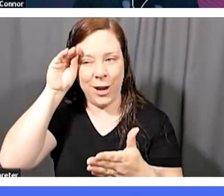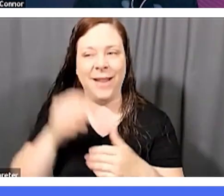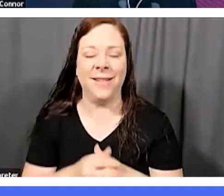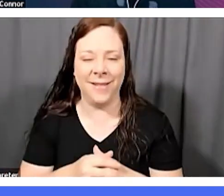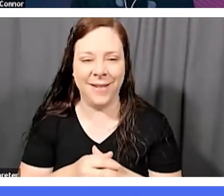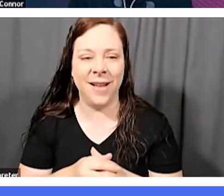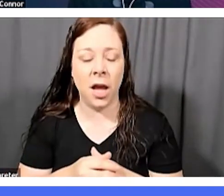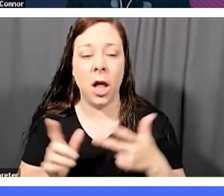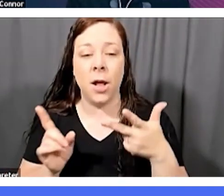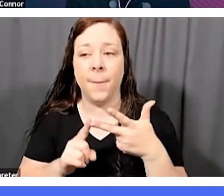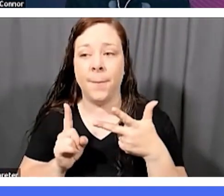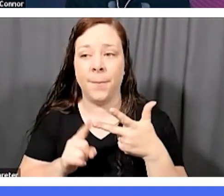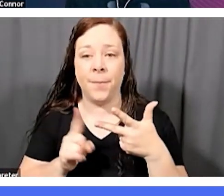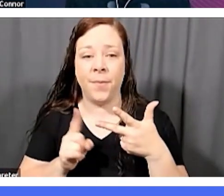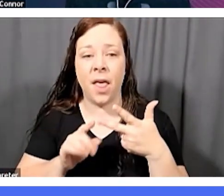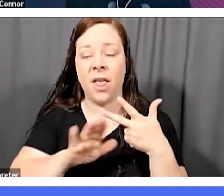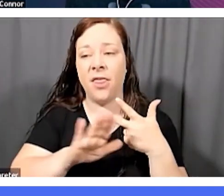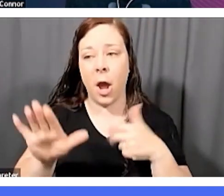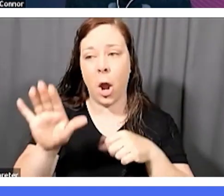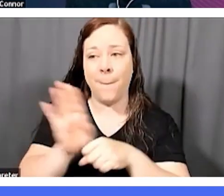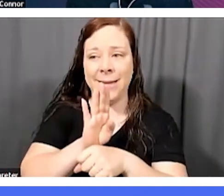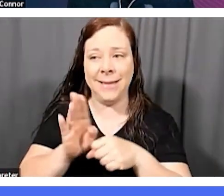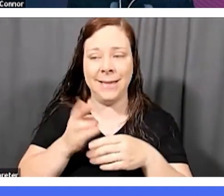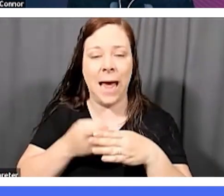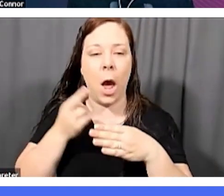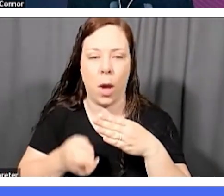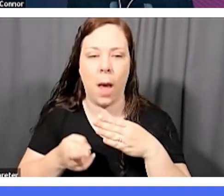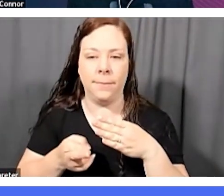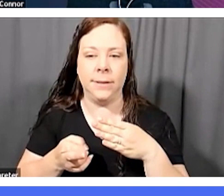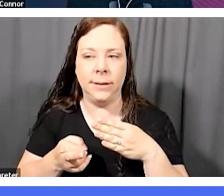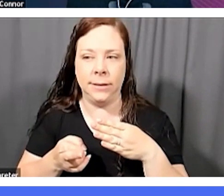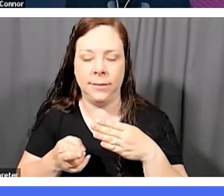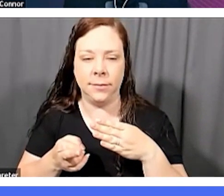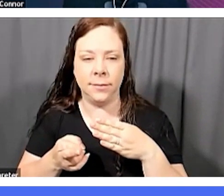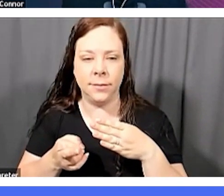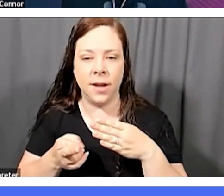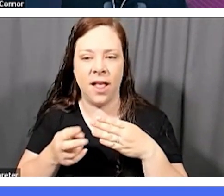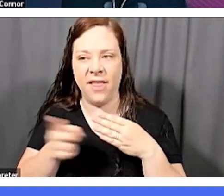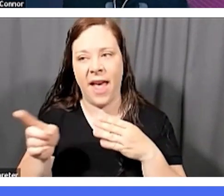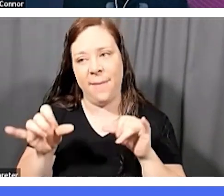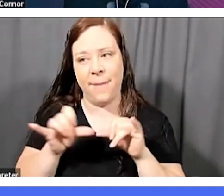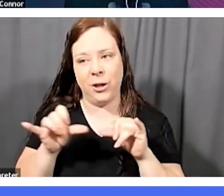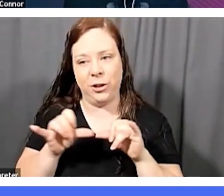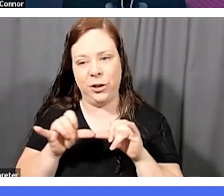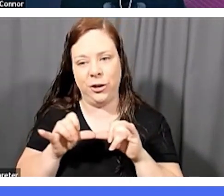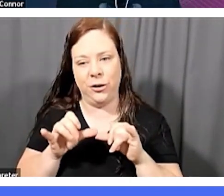The third thing is they are measured by business outcomes. So at the end of the day, we have to remember